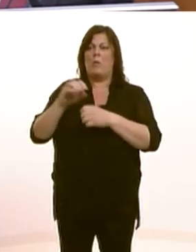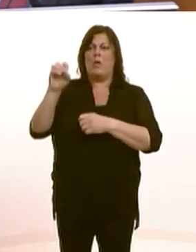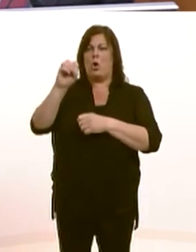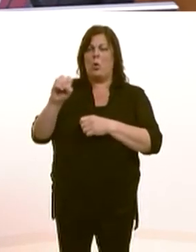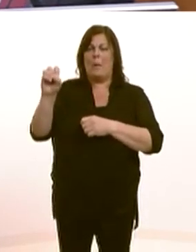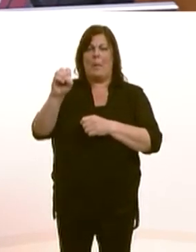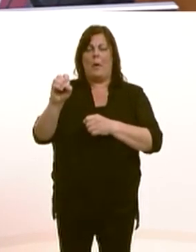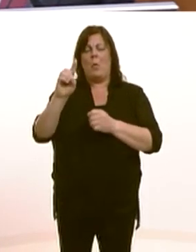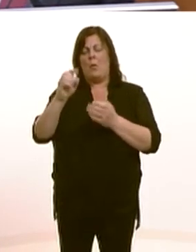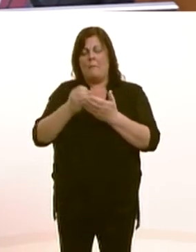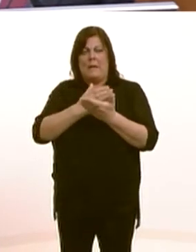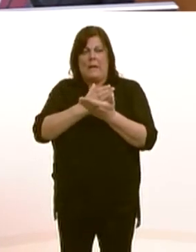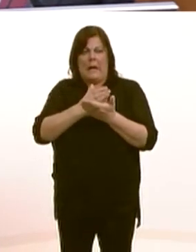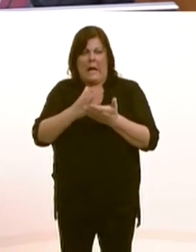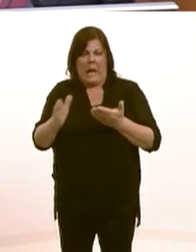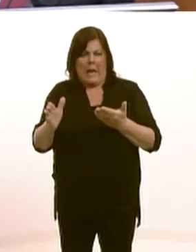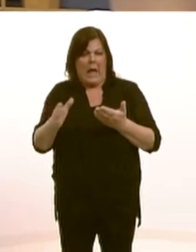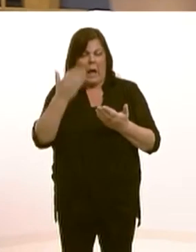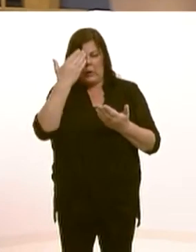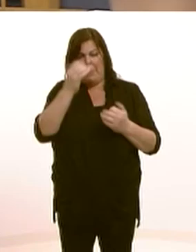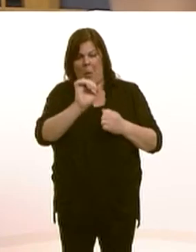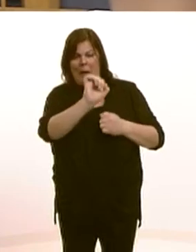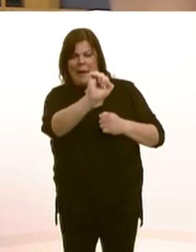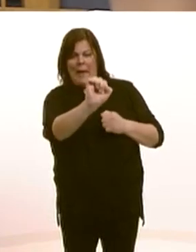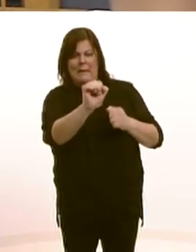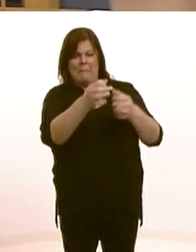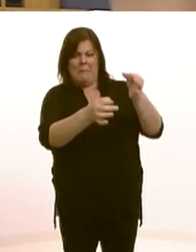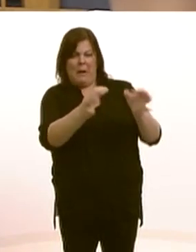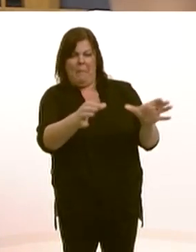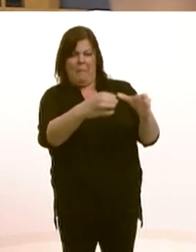not entirely sure where his party are on this, but Iíve been as clear as I can be, and Iím